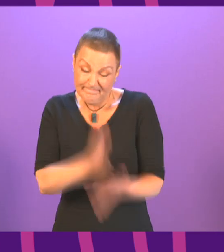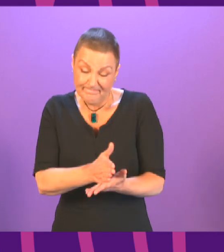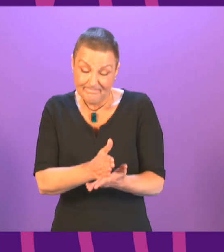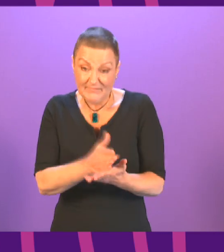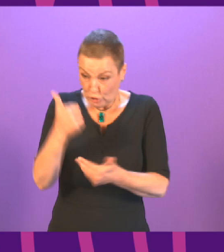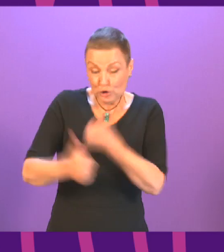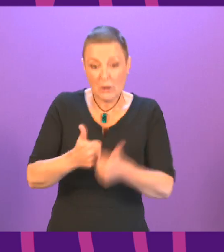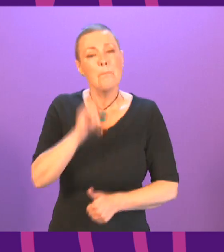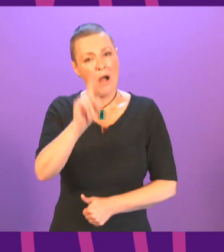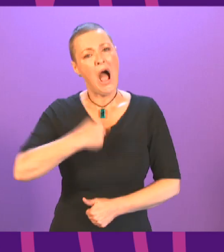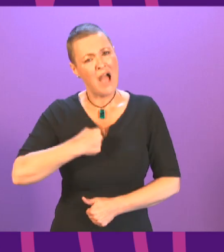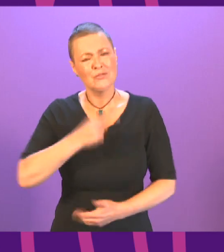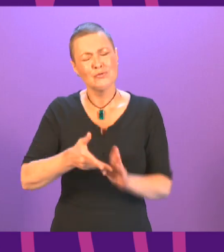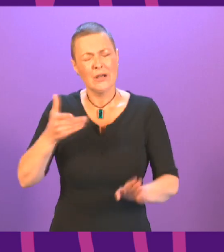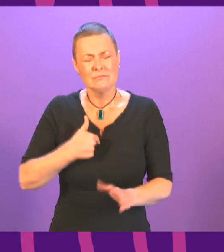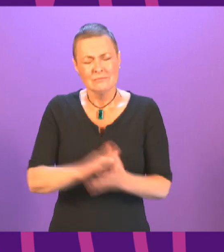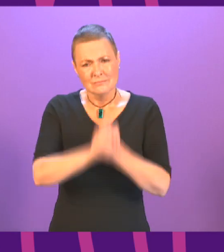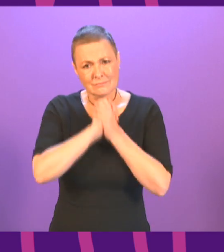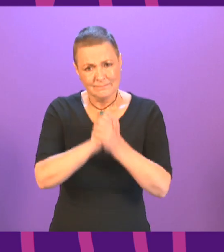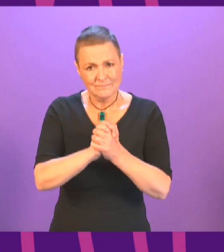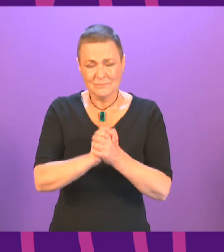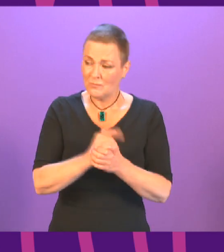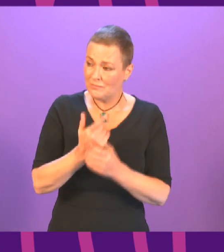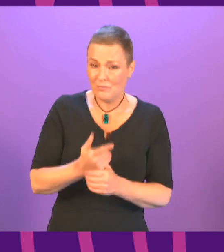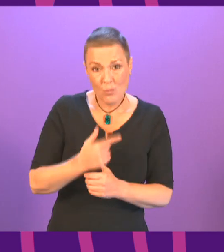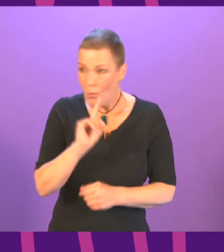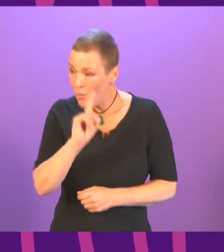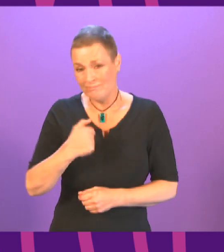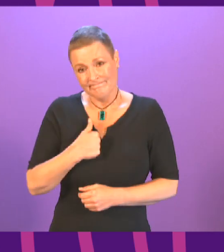recognise—the debt of gratitude that we owe to people in the NHS and social care,